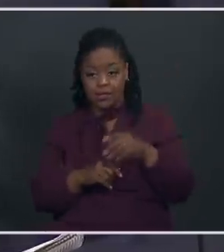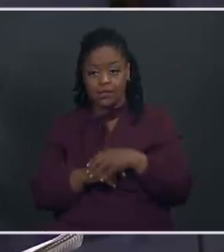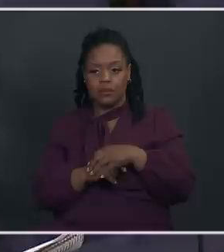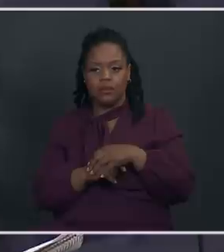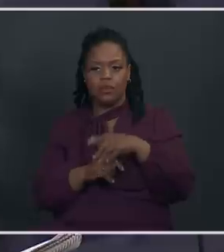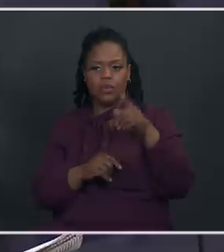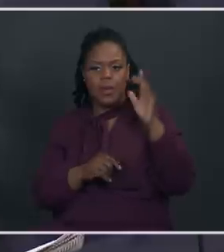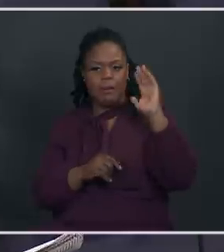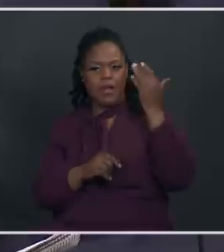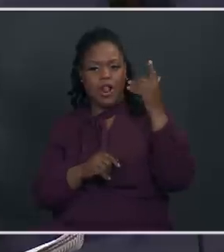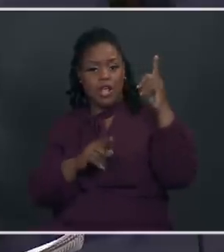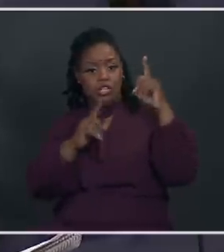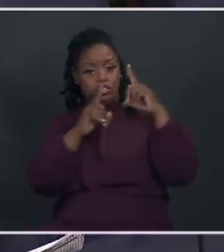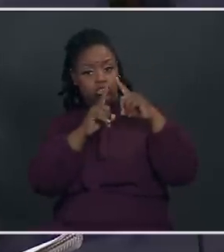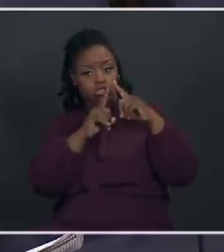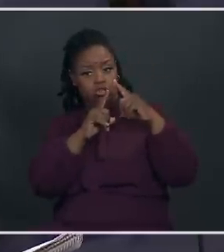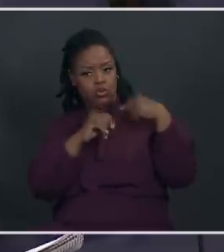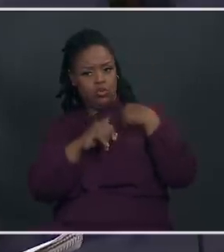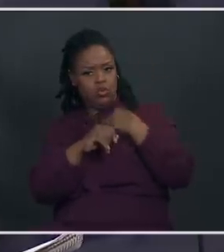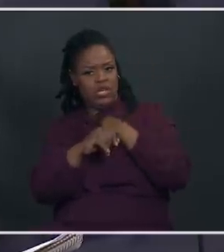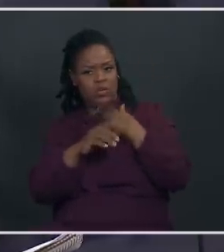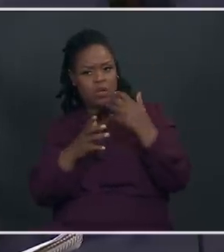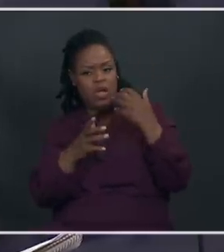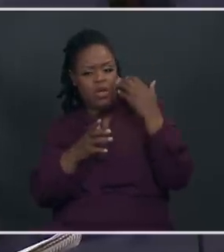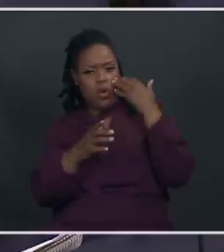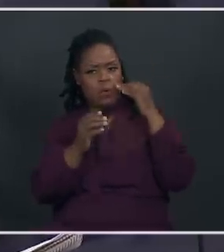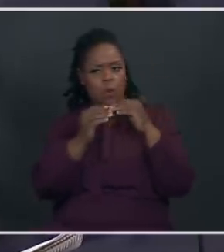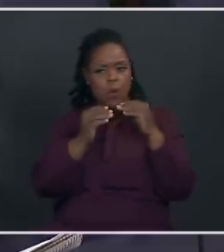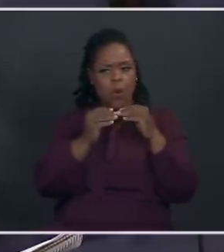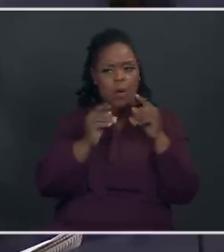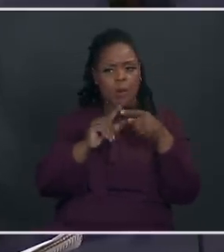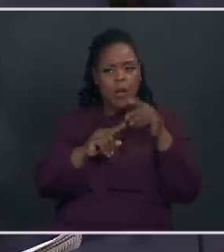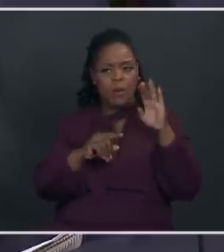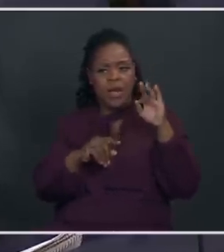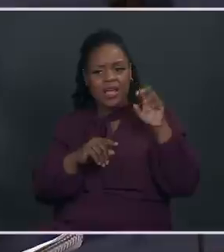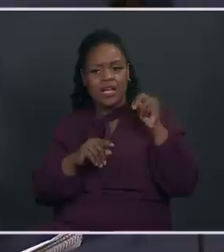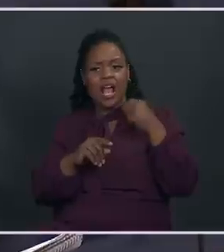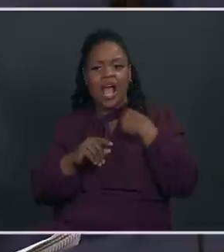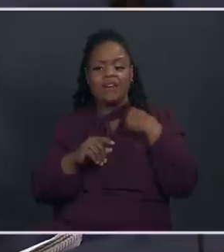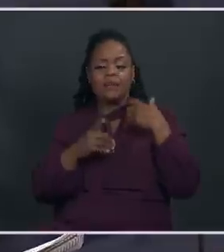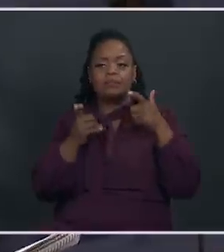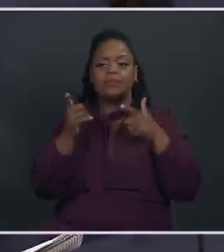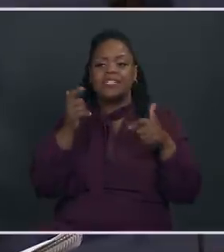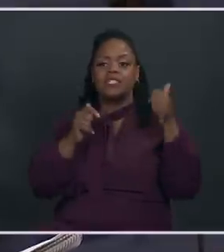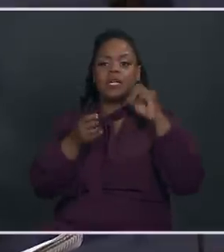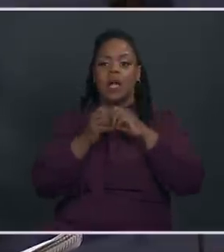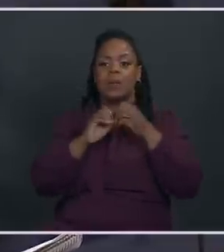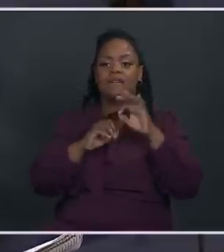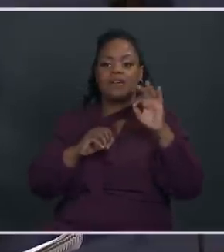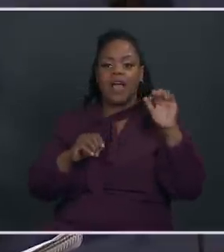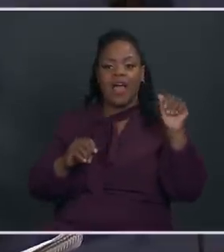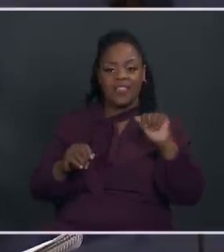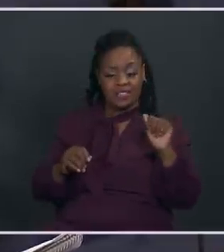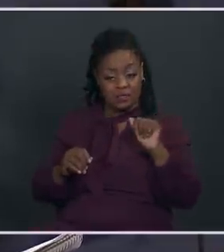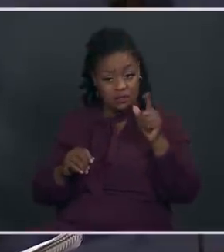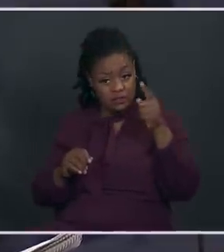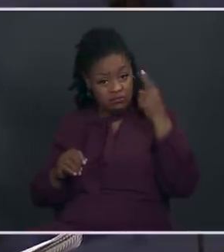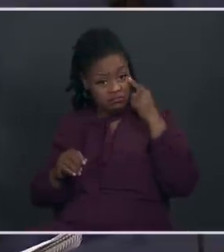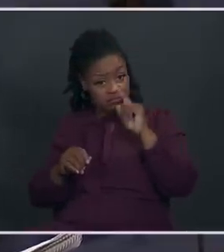given that the U.S., of course, is the largest contingent of athletes -- that the Games should be able to go on. As the world's --